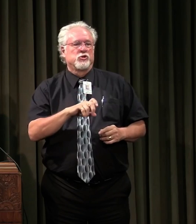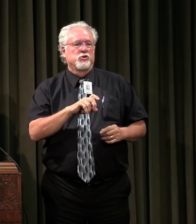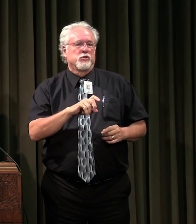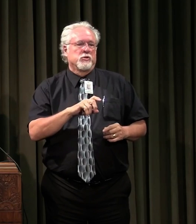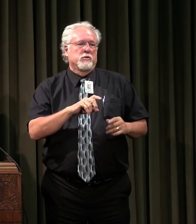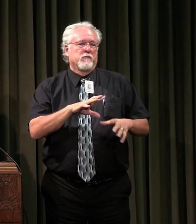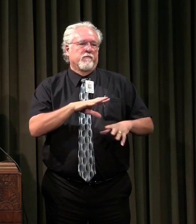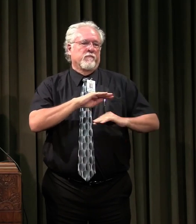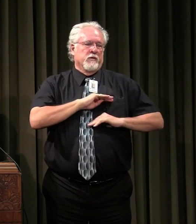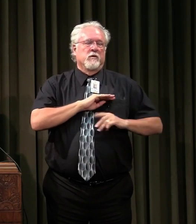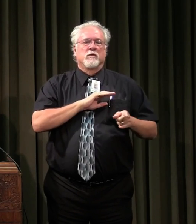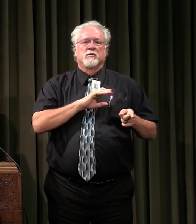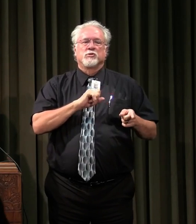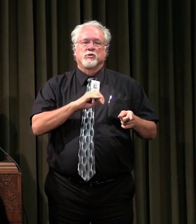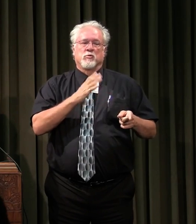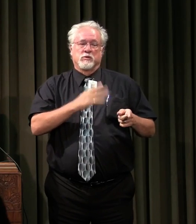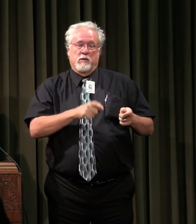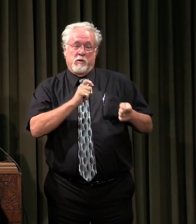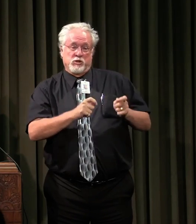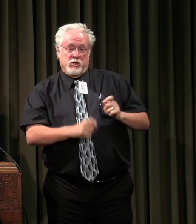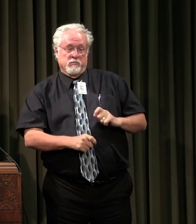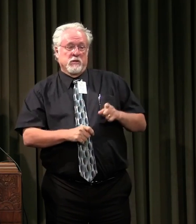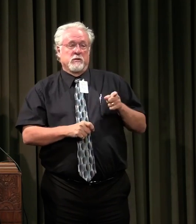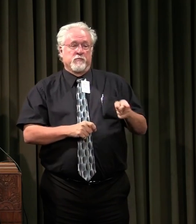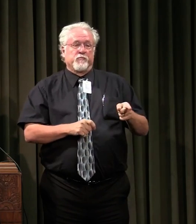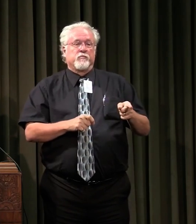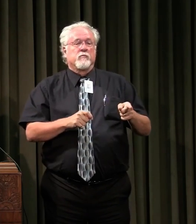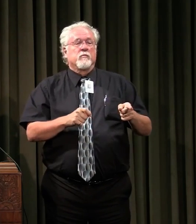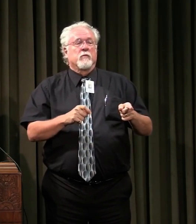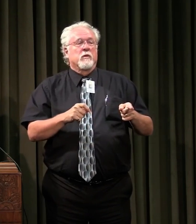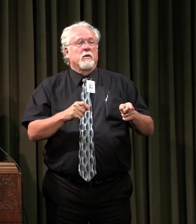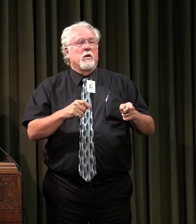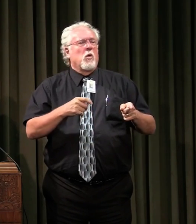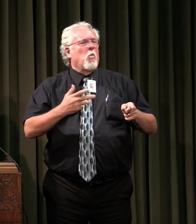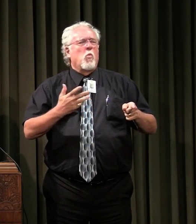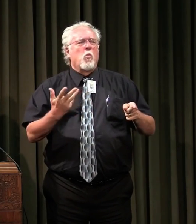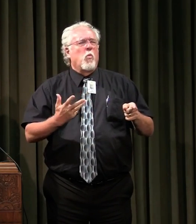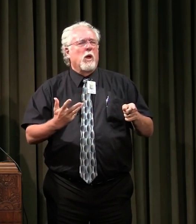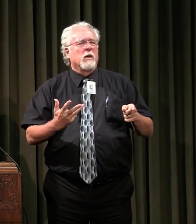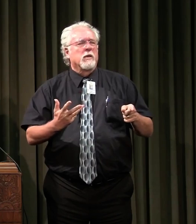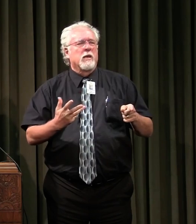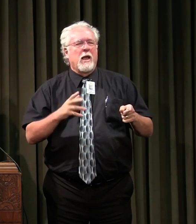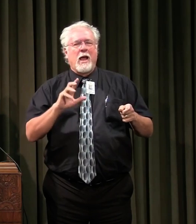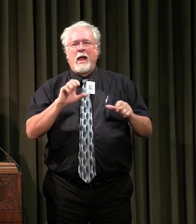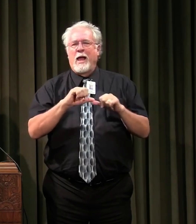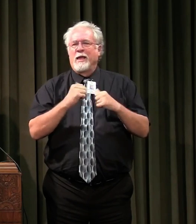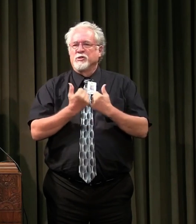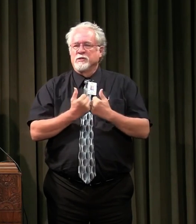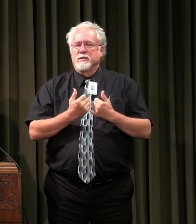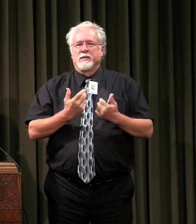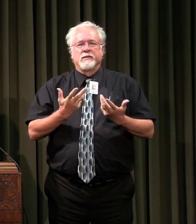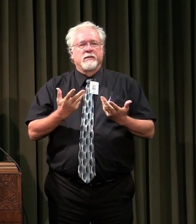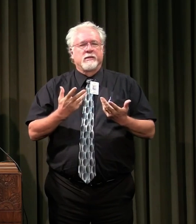there'll be some adjustments there as to what agency entity or just how we go